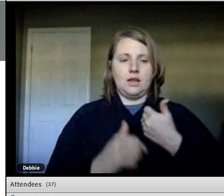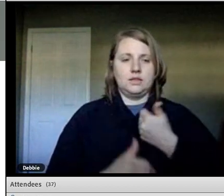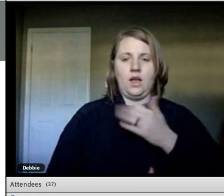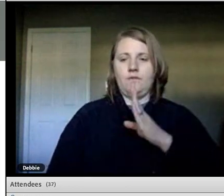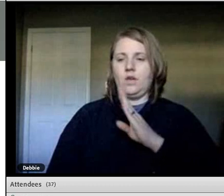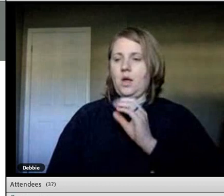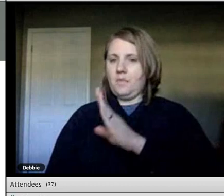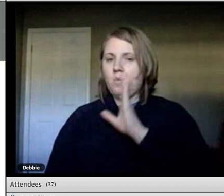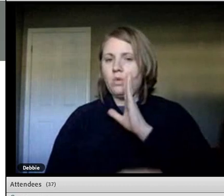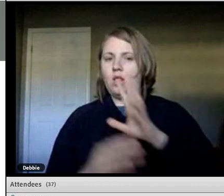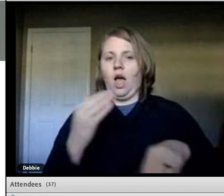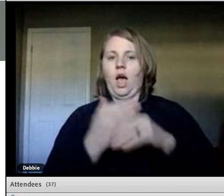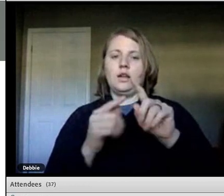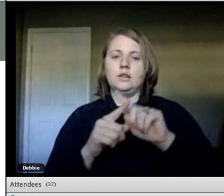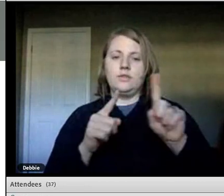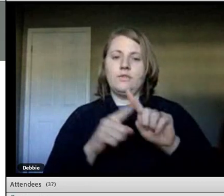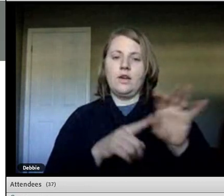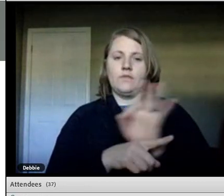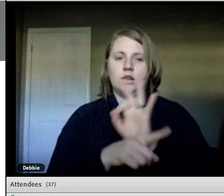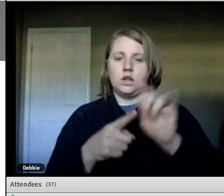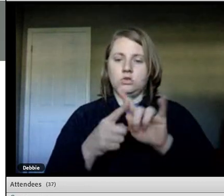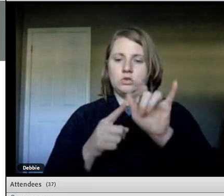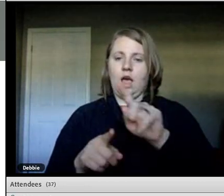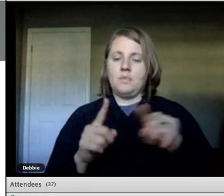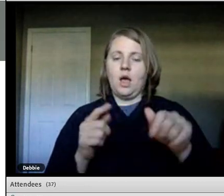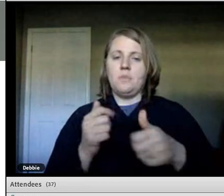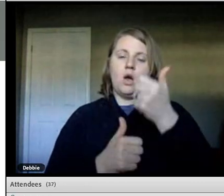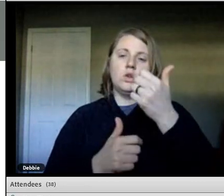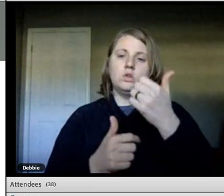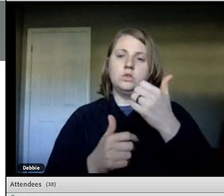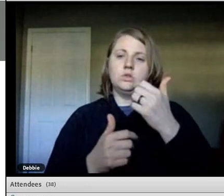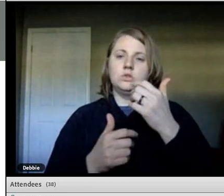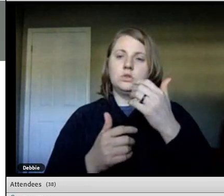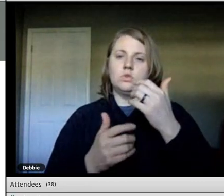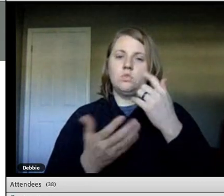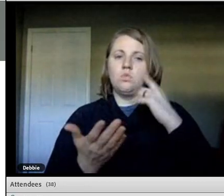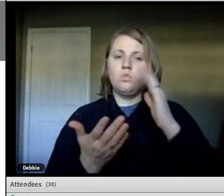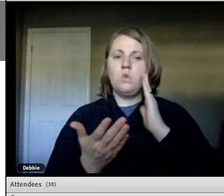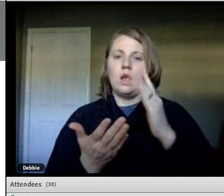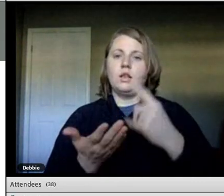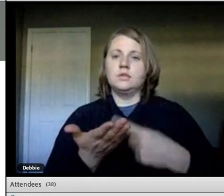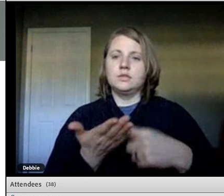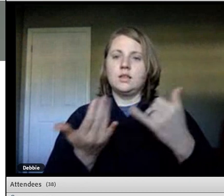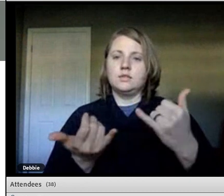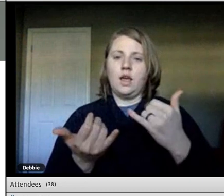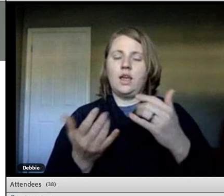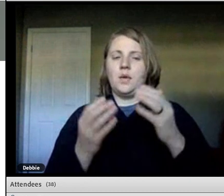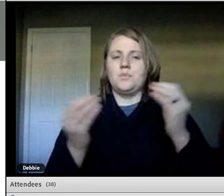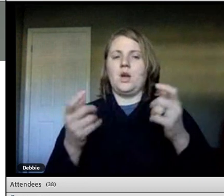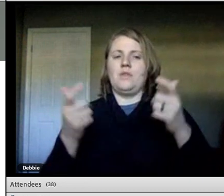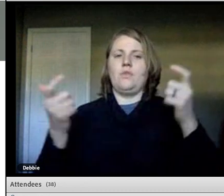but for the most part the ones we cover today are kind of the big boys. They have some more control over that, but you can develop the code.